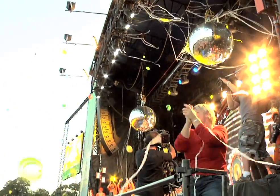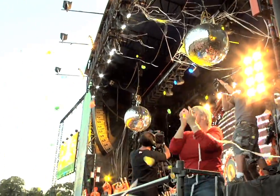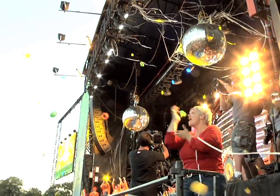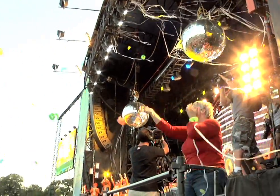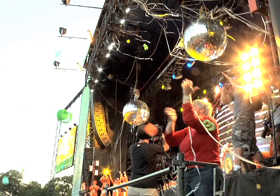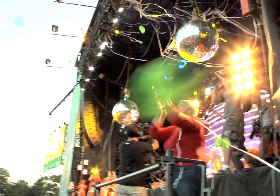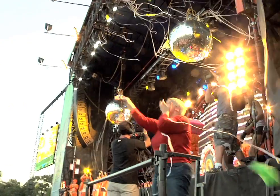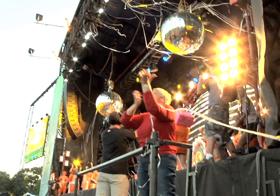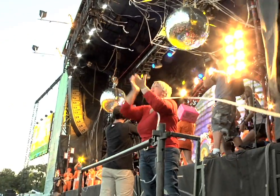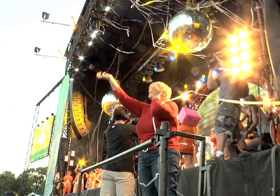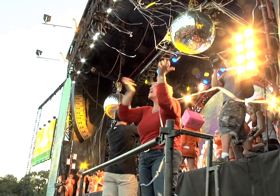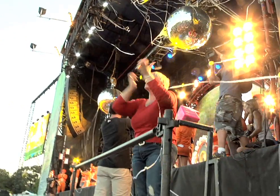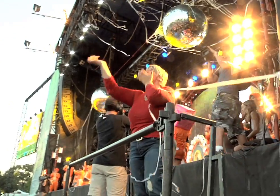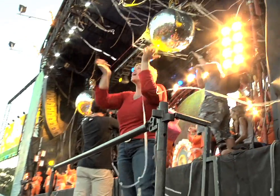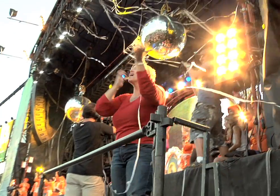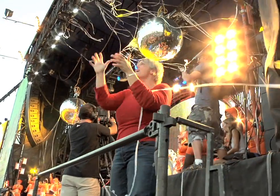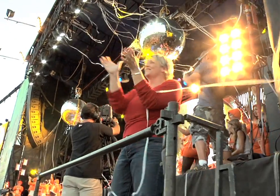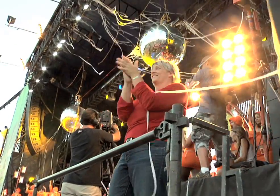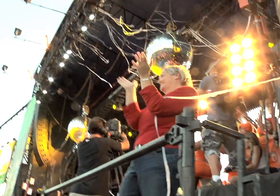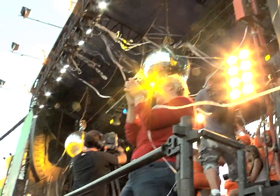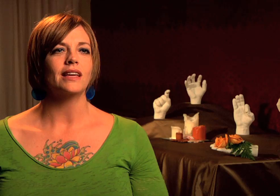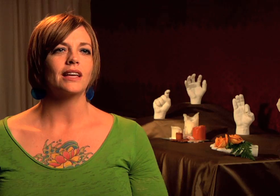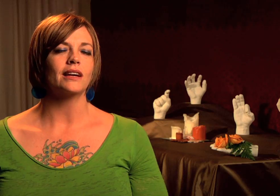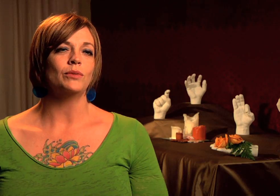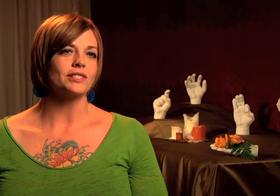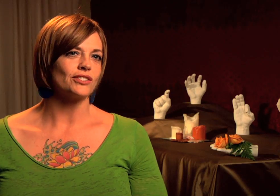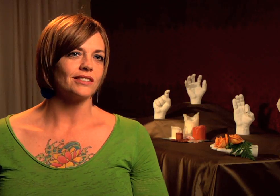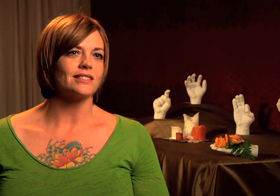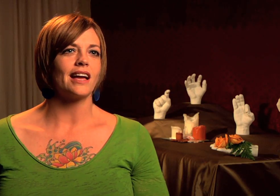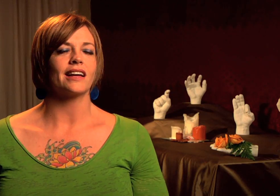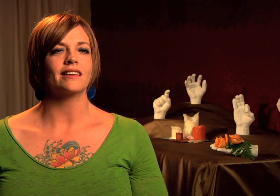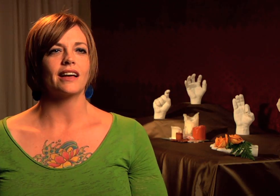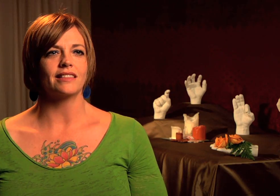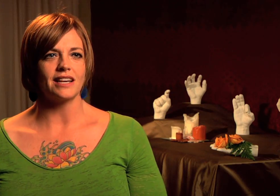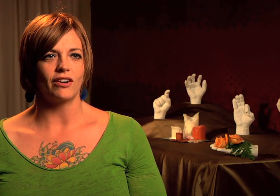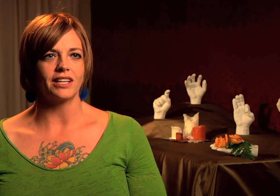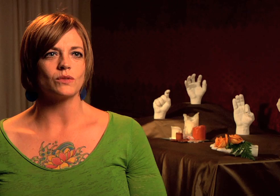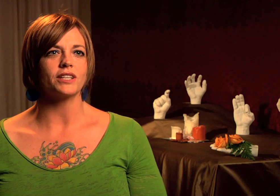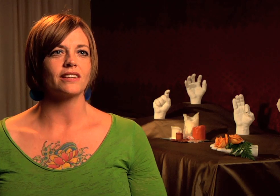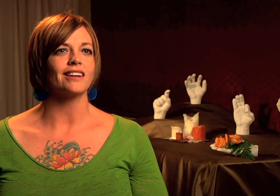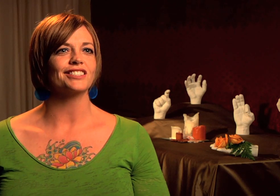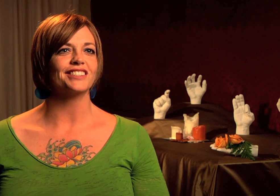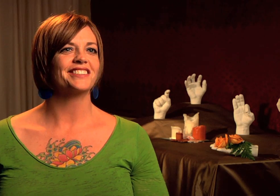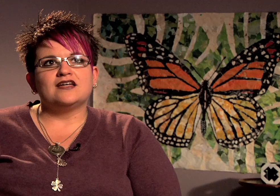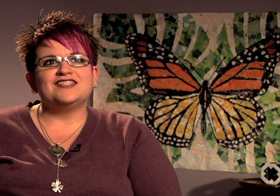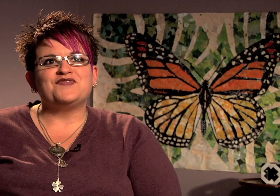We are sign language interpreters that go to concerts and interpret between the musicians and the Deaf audience watching the concert.